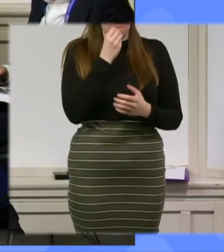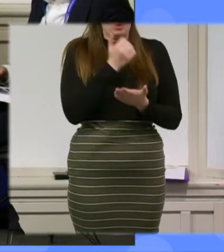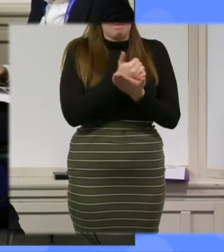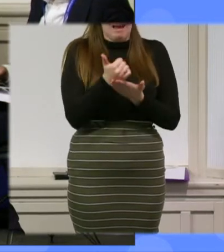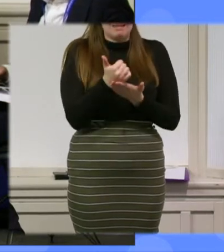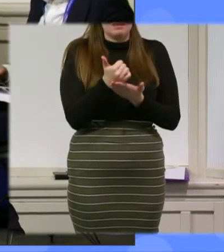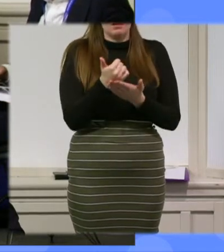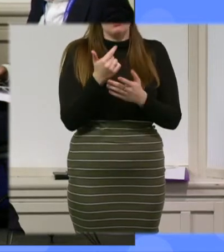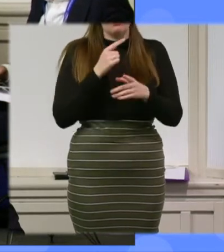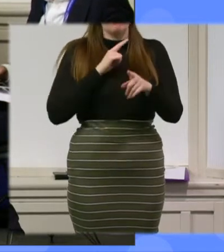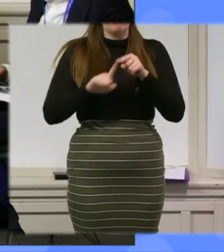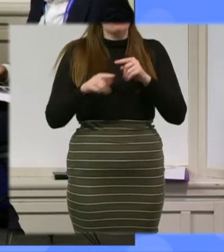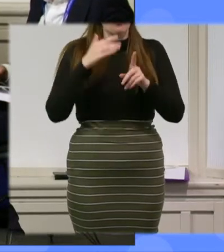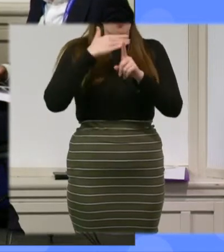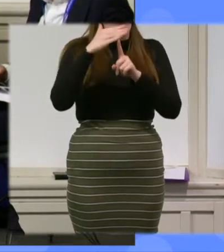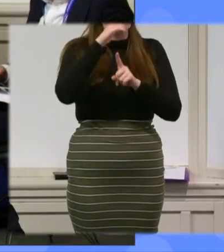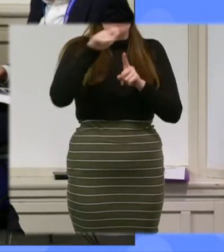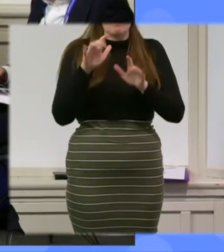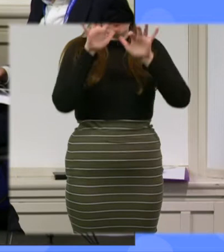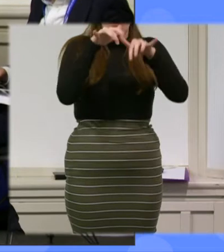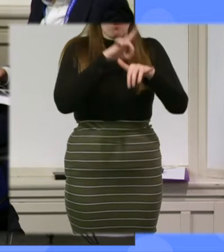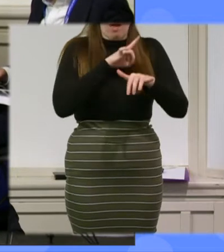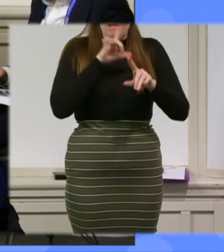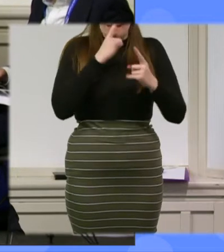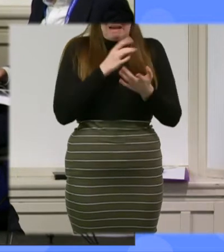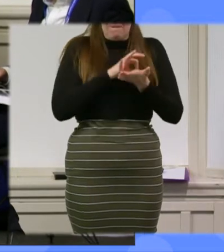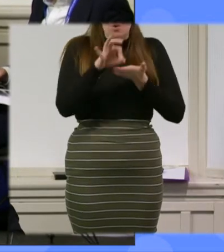older people because I can't afford to eat and heat so is there any plans for